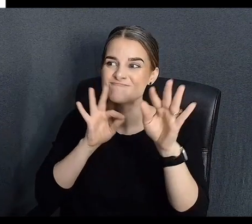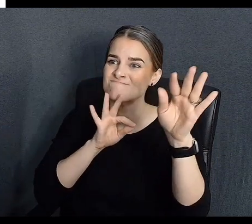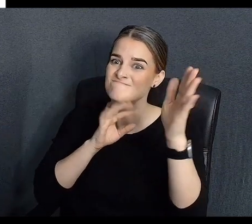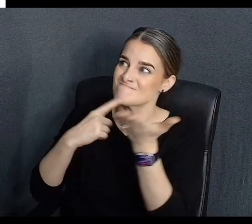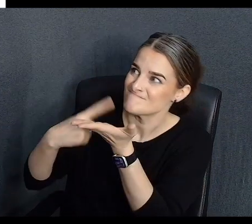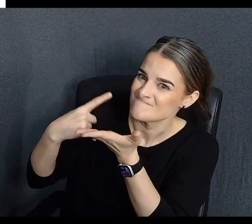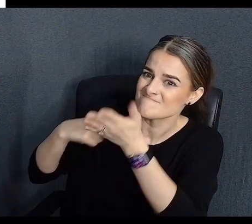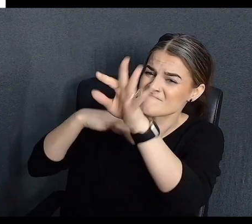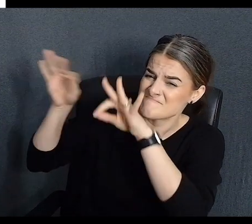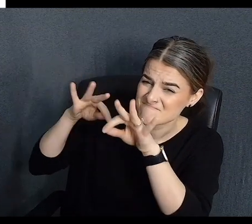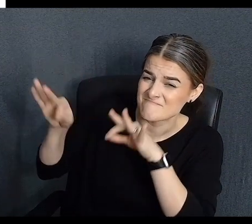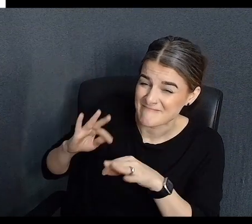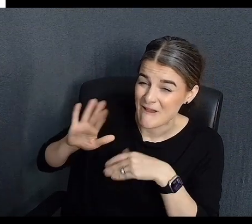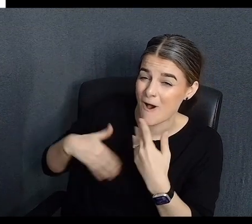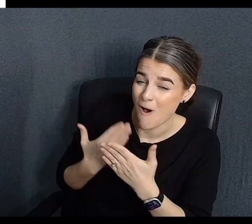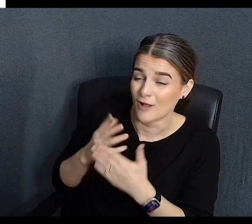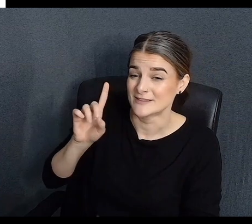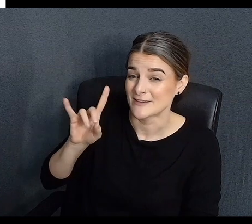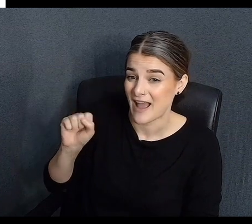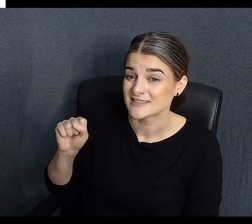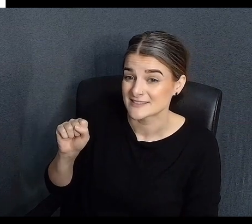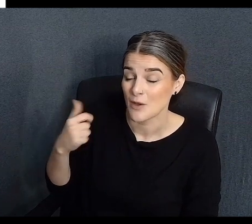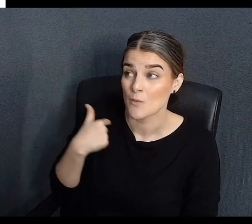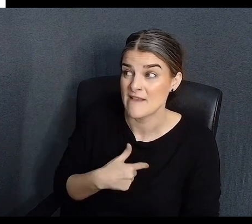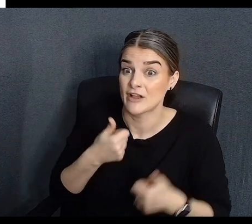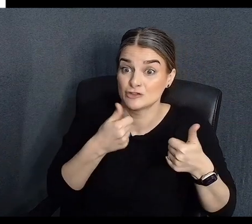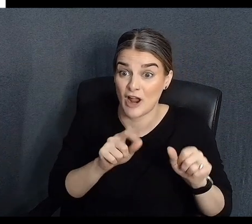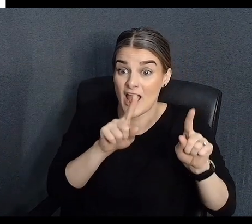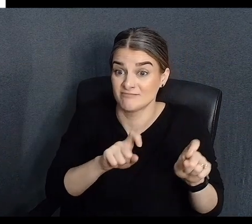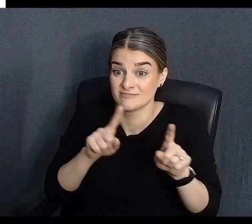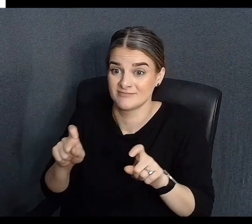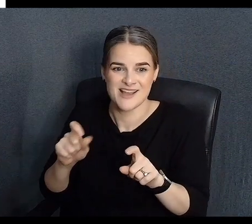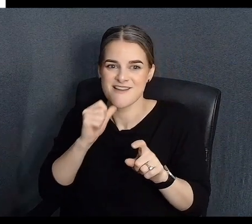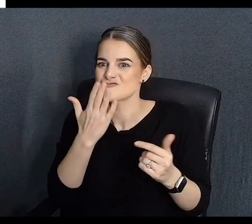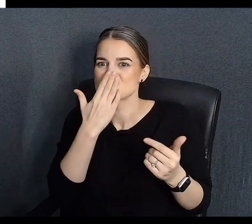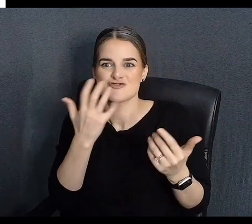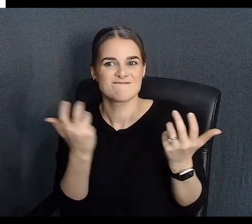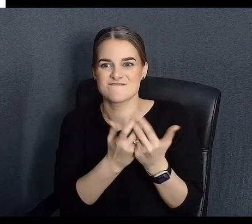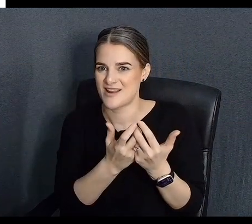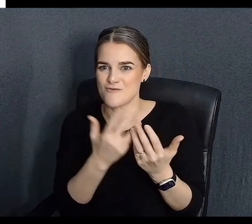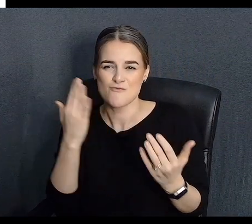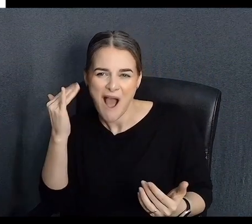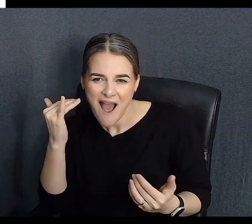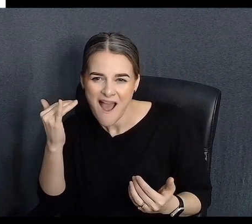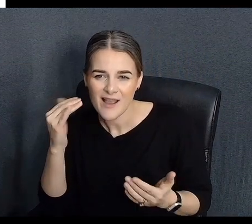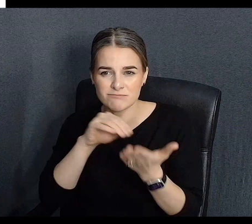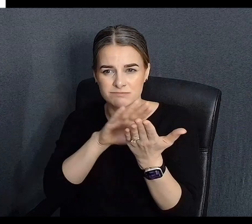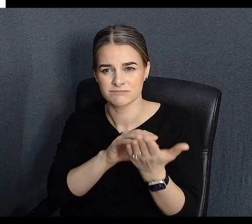and we're going to say why they weren't a good fit, why we're not considering them anymore.